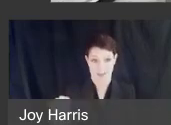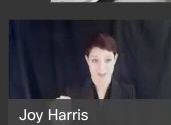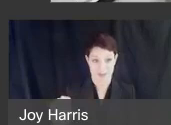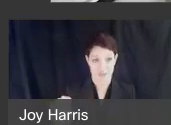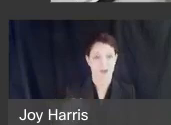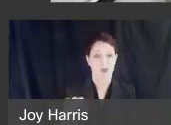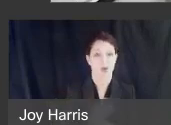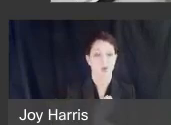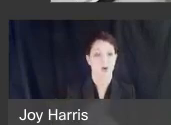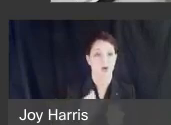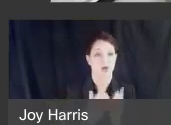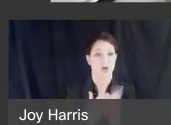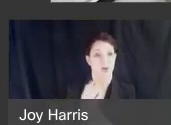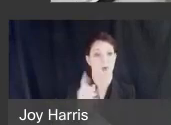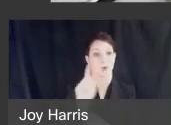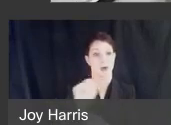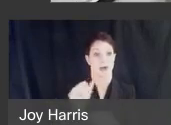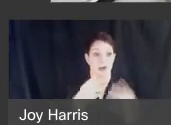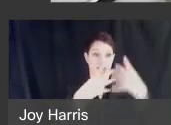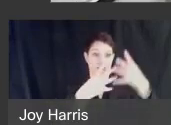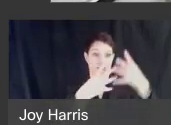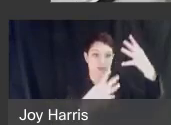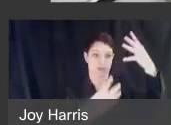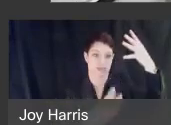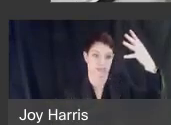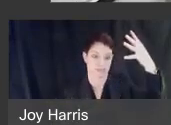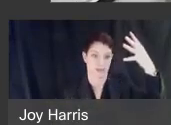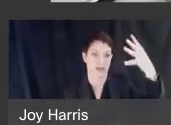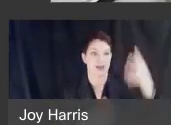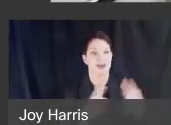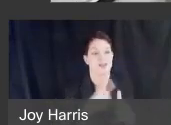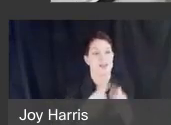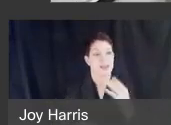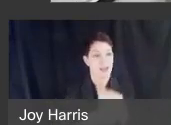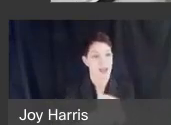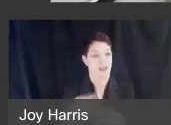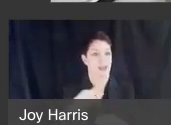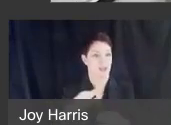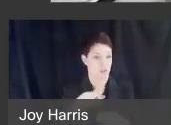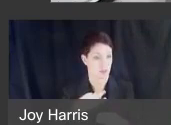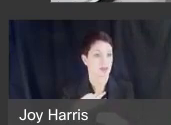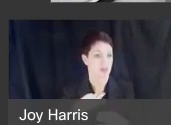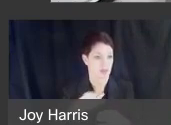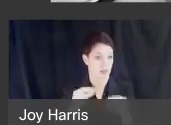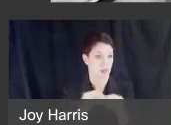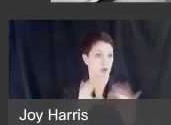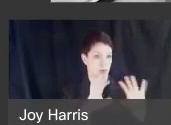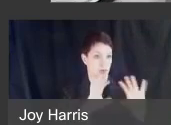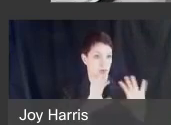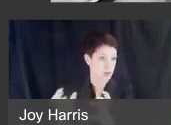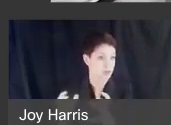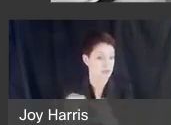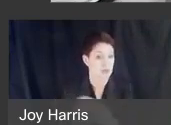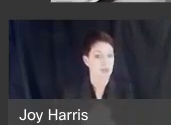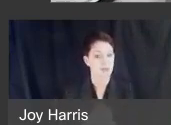1A waiting list and then expanding eligibility after that and doing and meeting those goals as